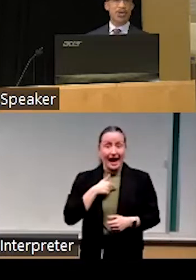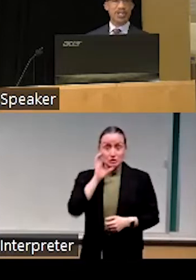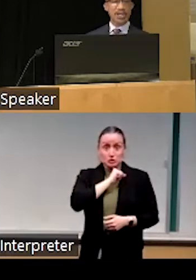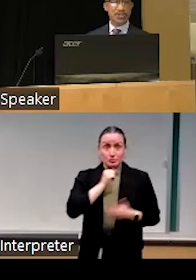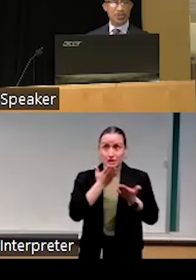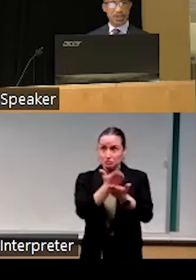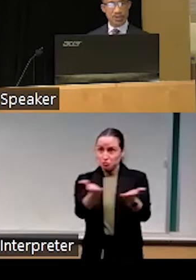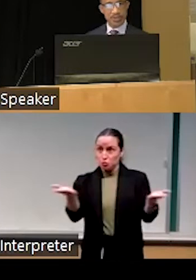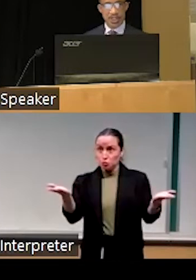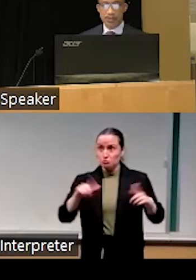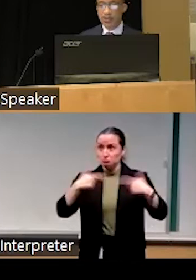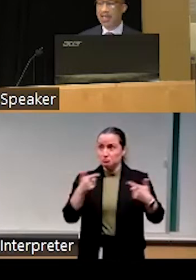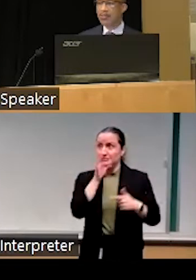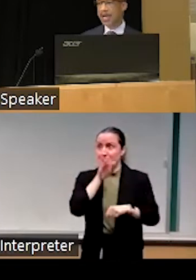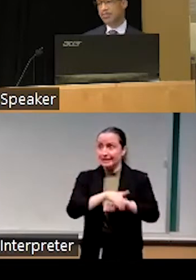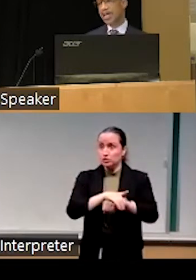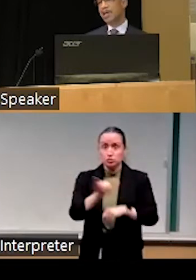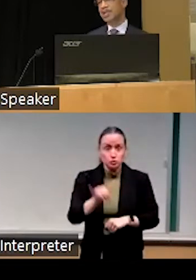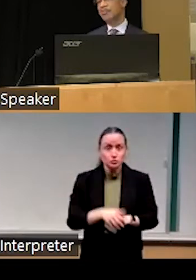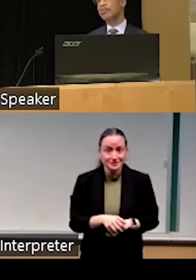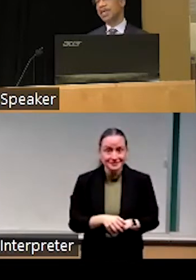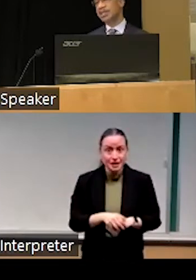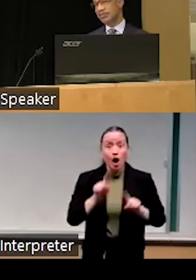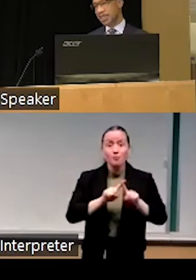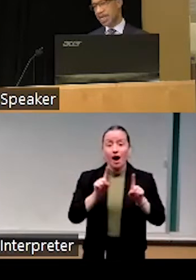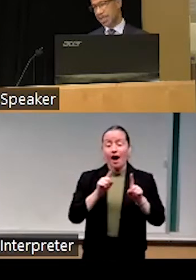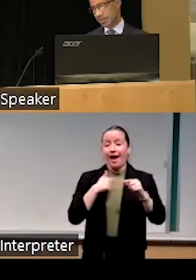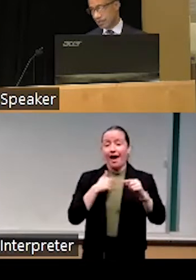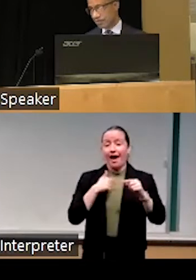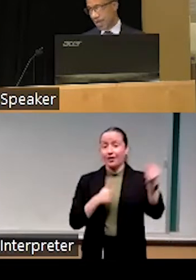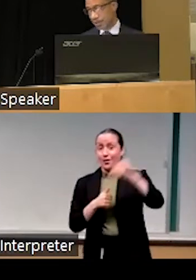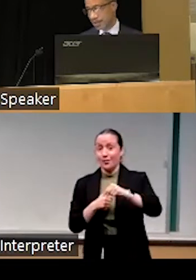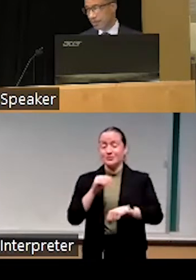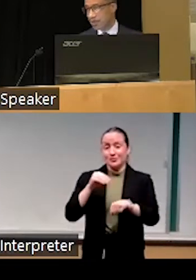primarily English speakers but when I go back to Miami I'm reminded every day of the fact that I'm